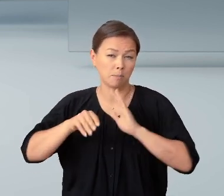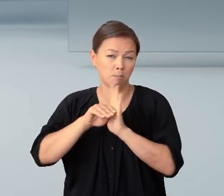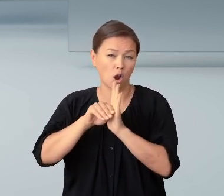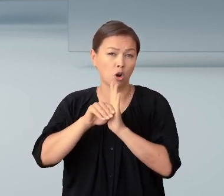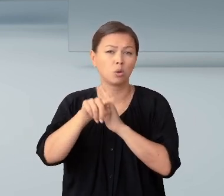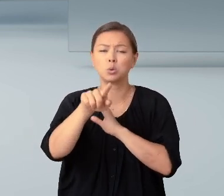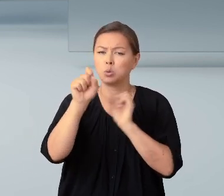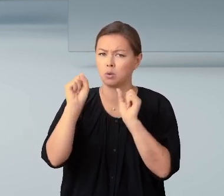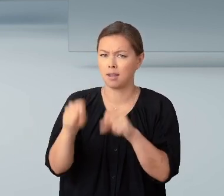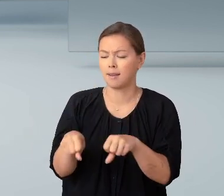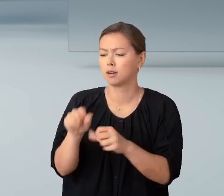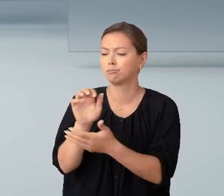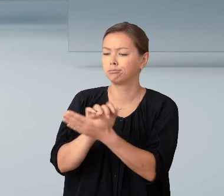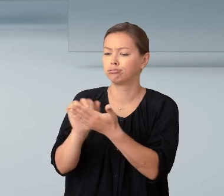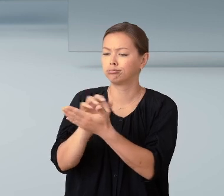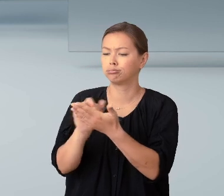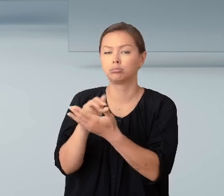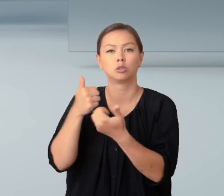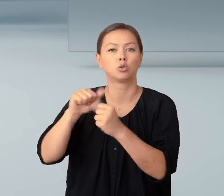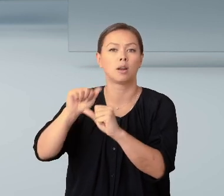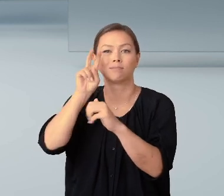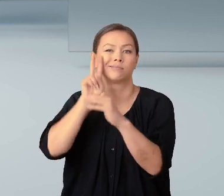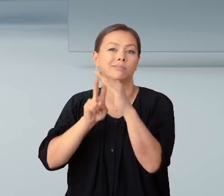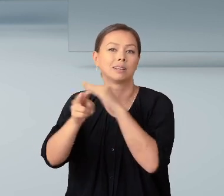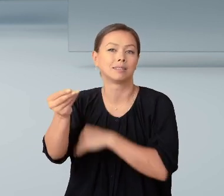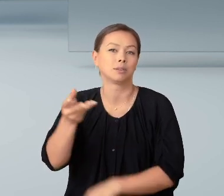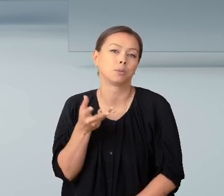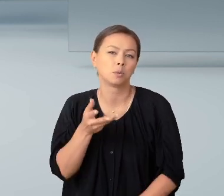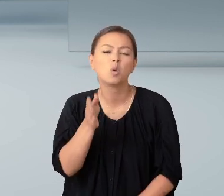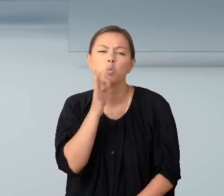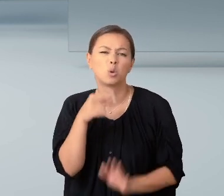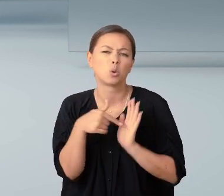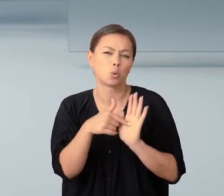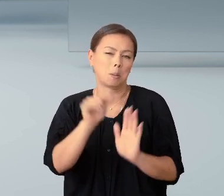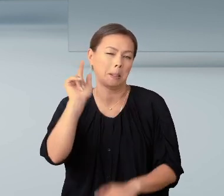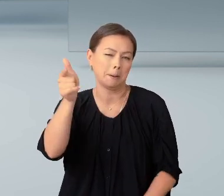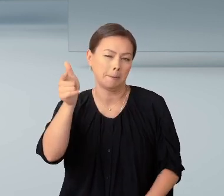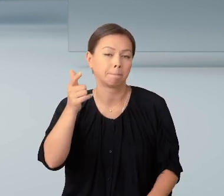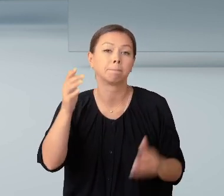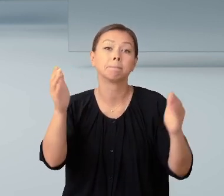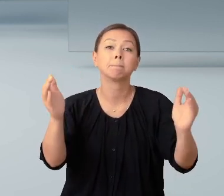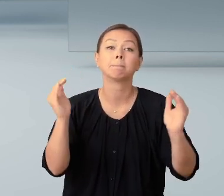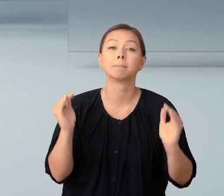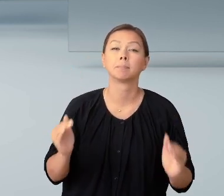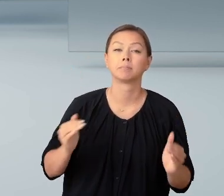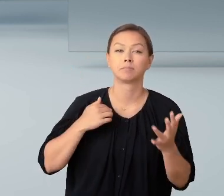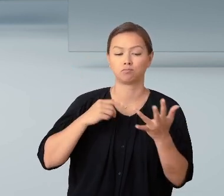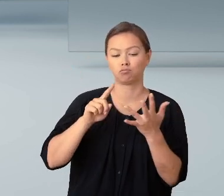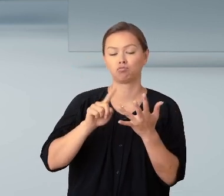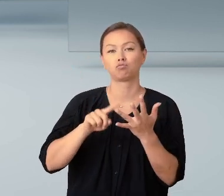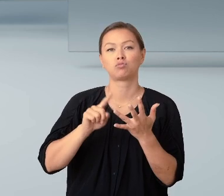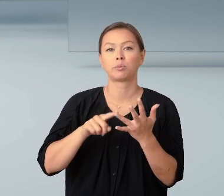little bit later on in the presentation. Privacy. Effective security end-to-end